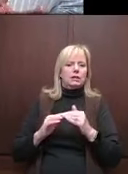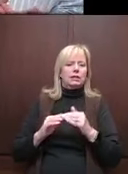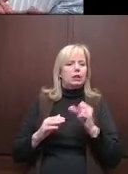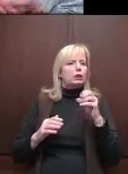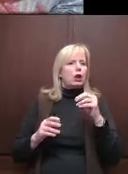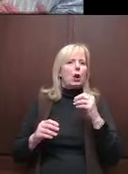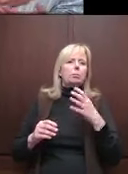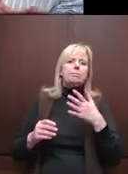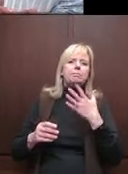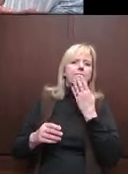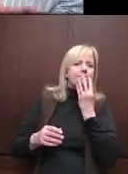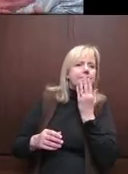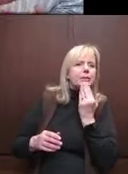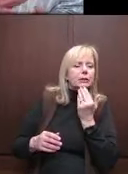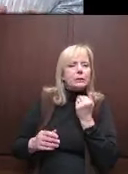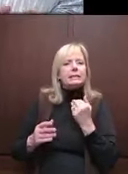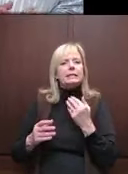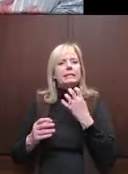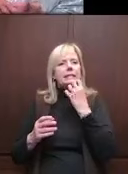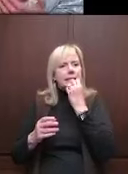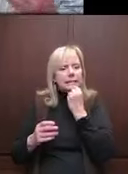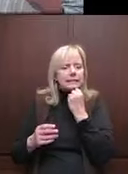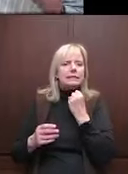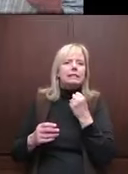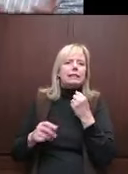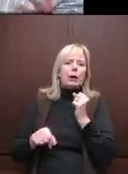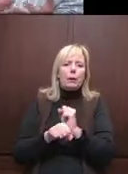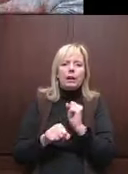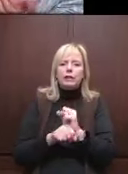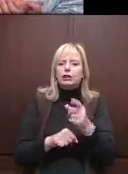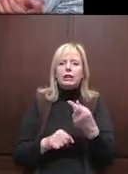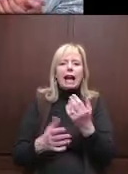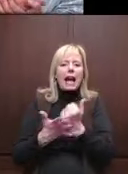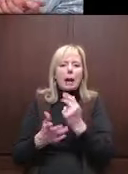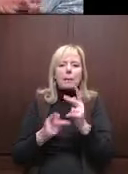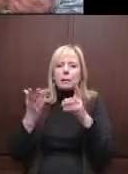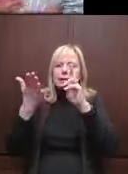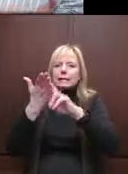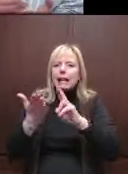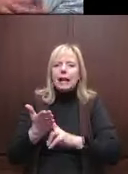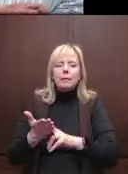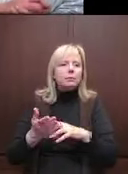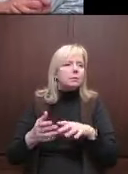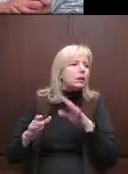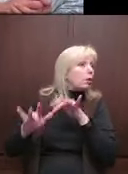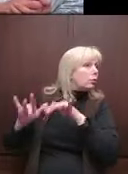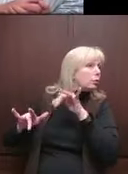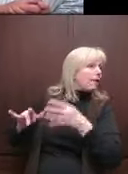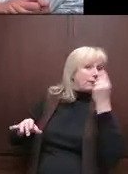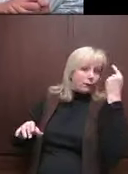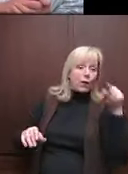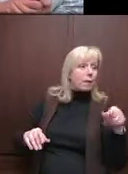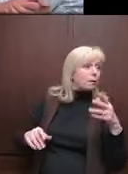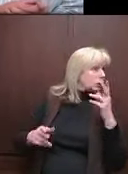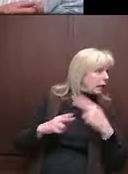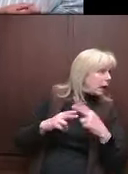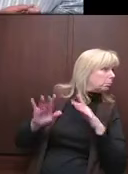that are so caring and so kind and working, just to get people signed up and get them inoculated.